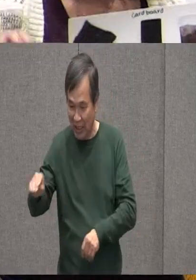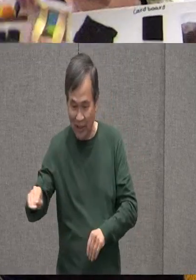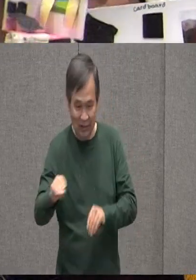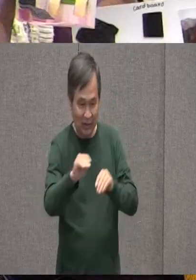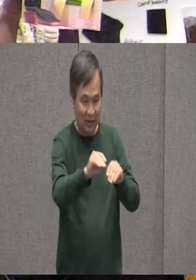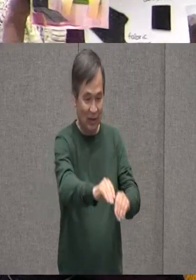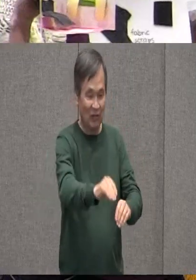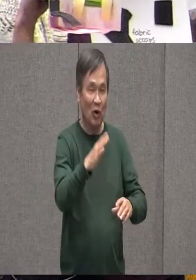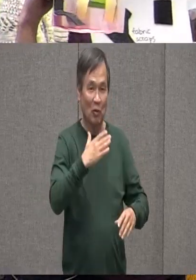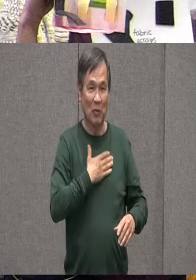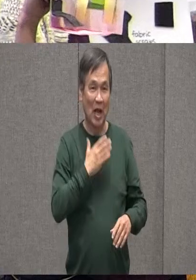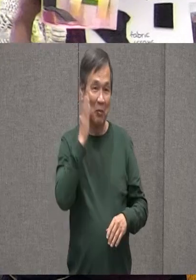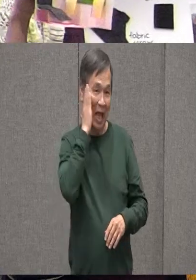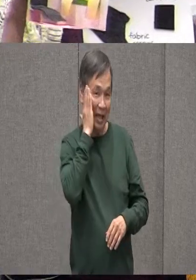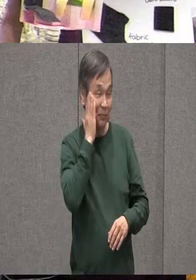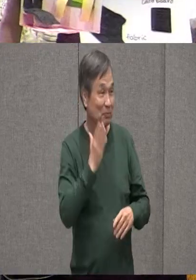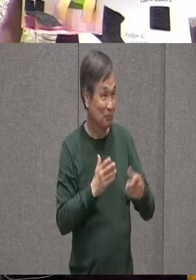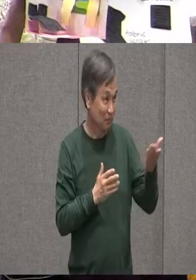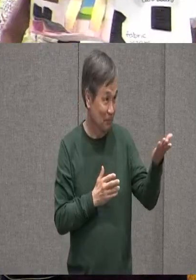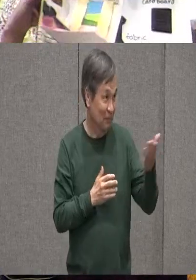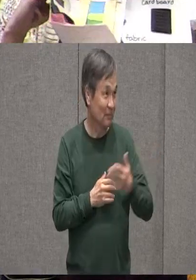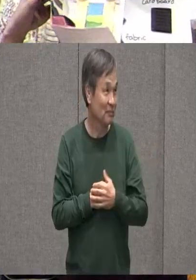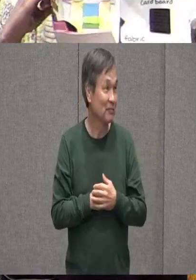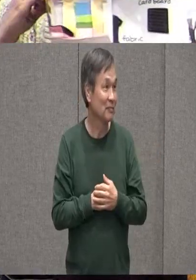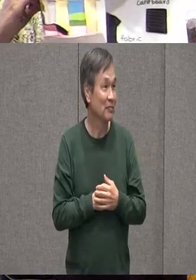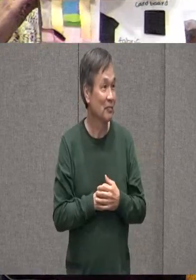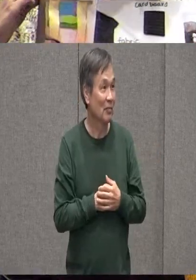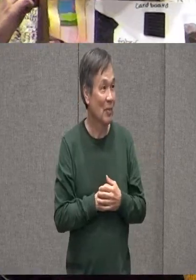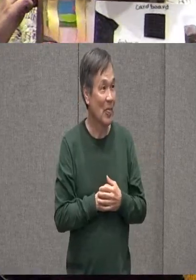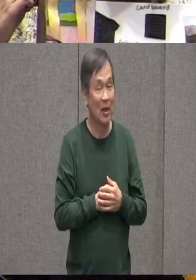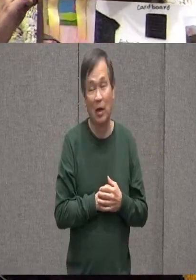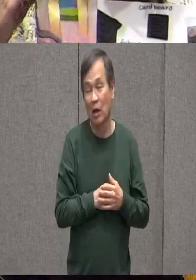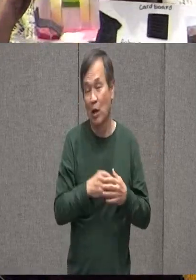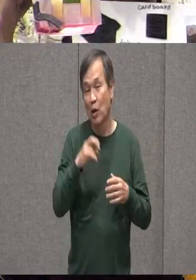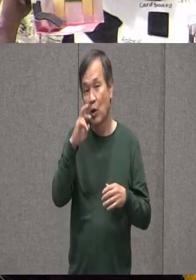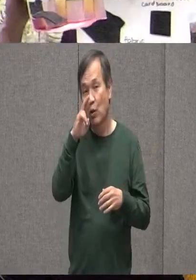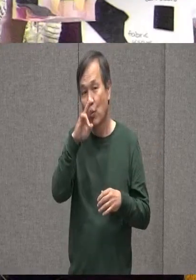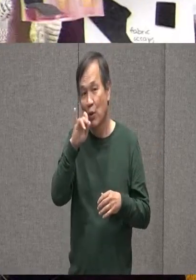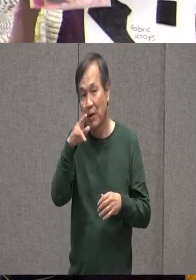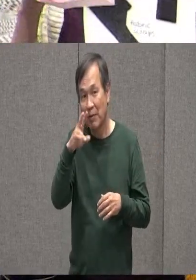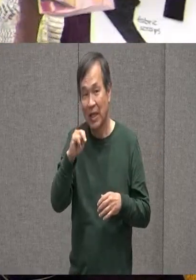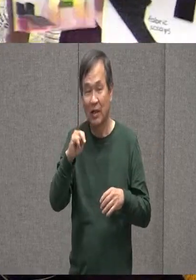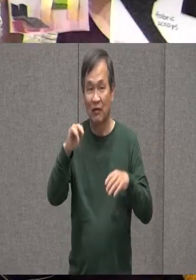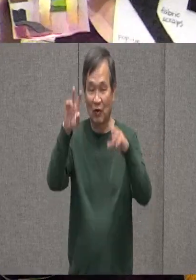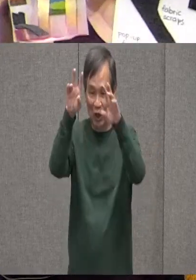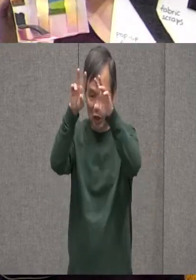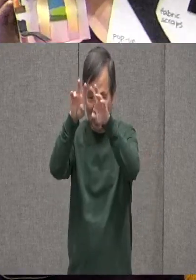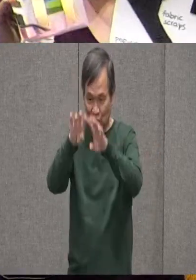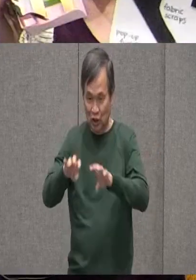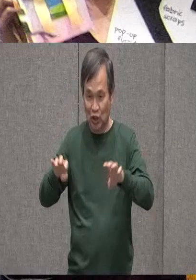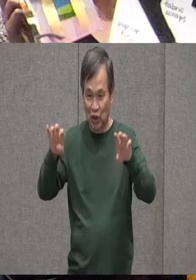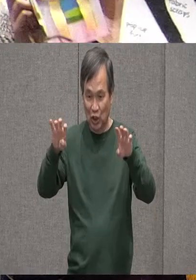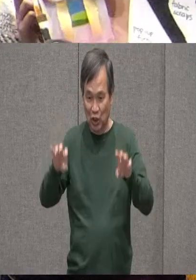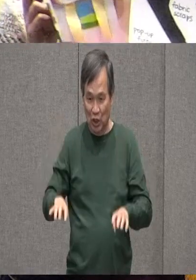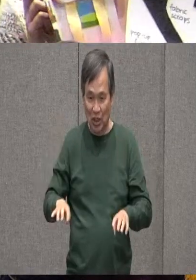for my bed, and so I did. I even found little ribbons to make curtains. I mean, really, you can get super creative